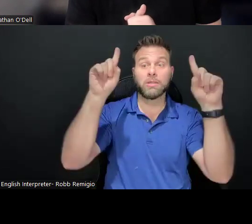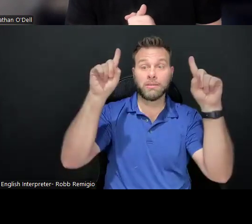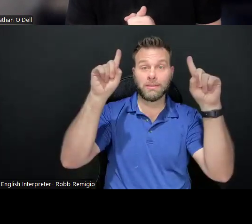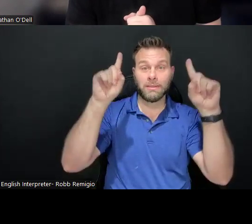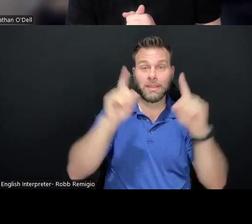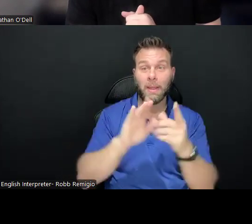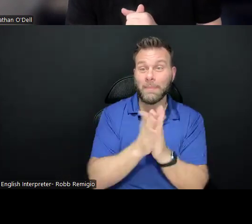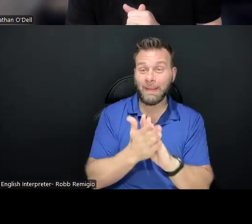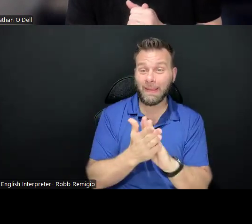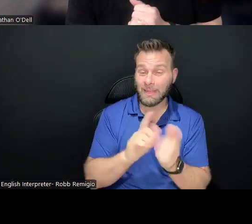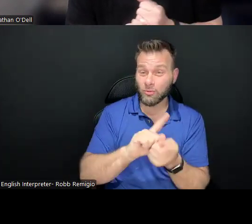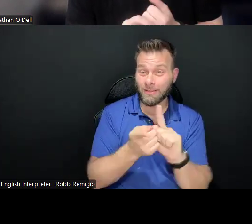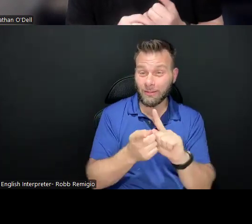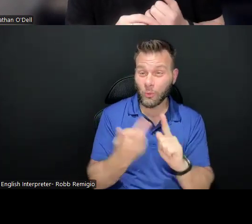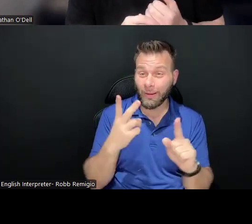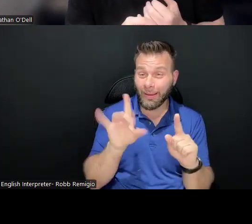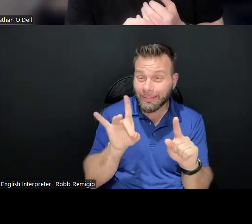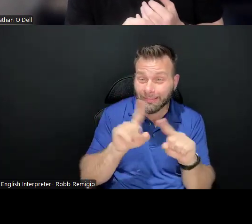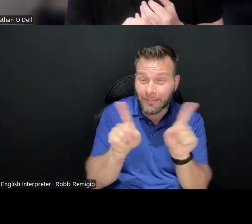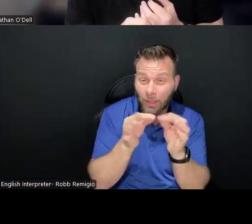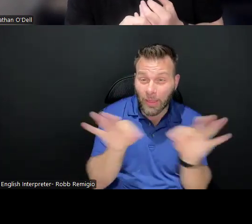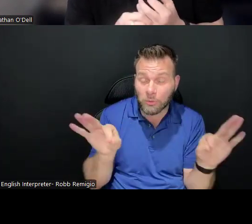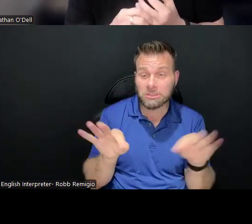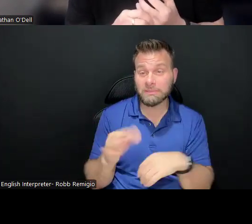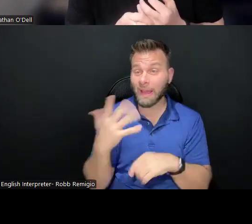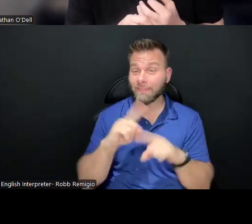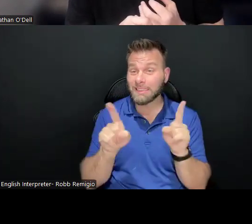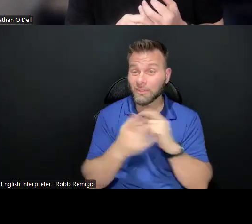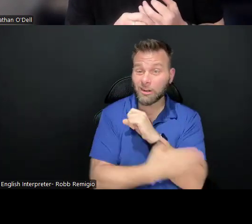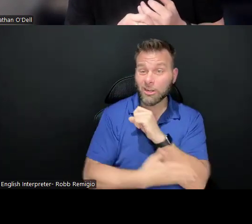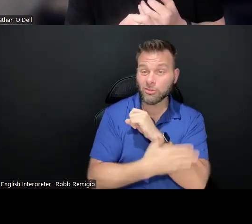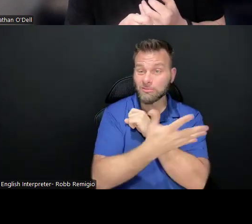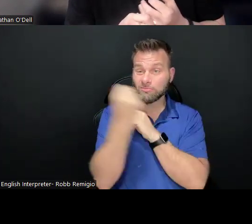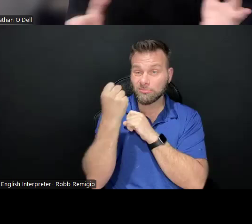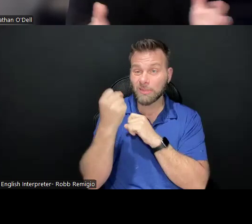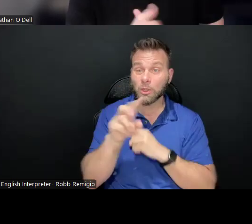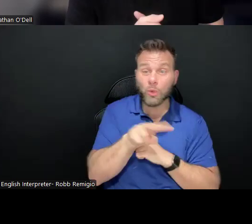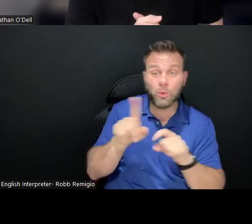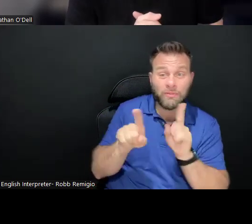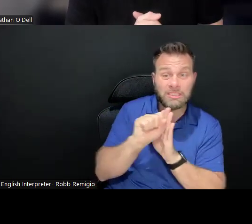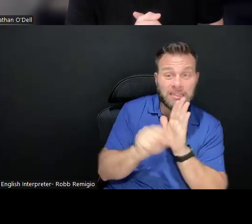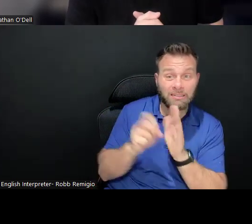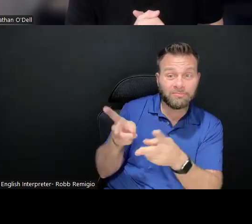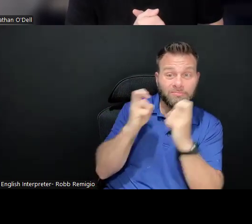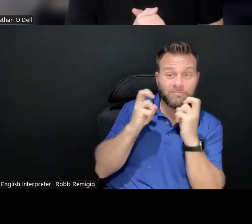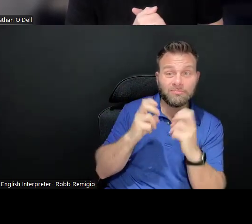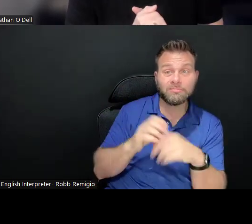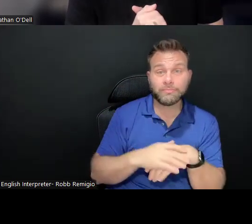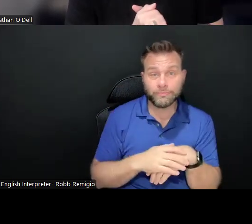It got translated into eight It was used in five different countries and 22 state, and we